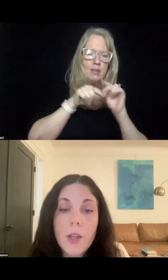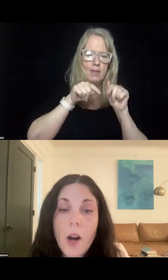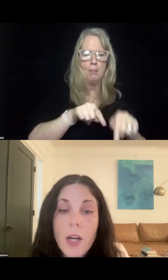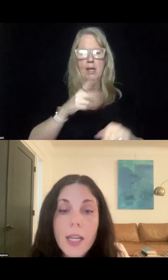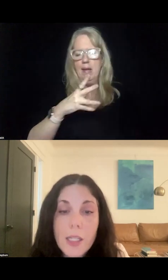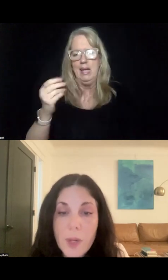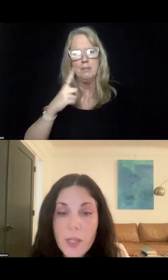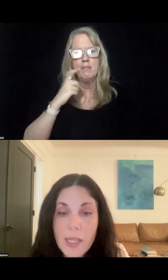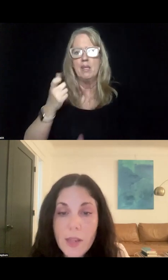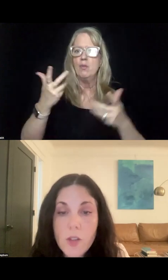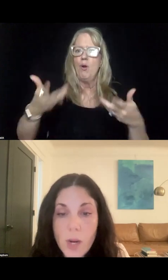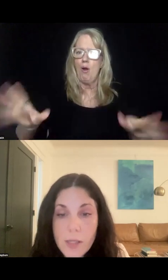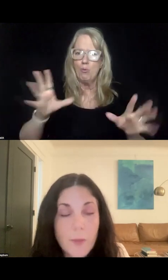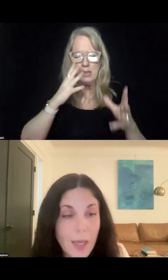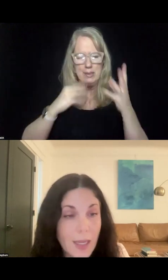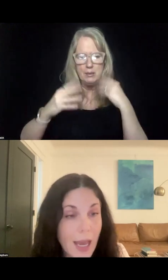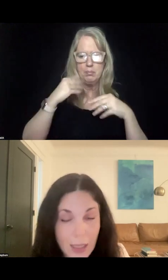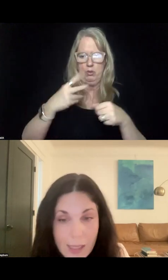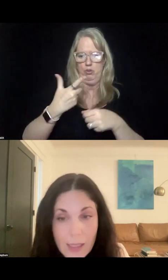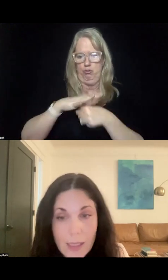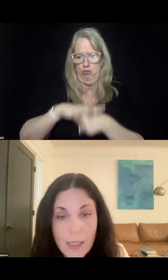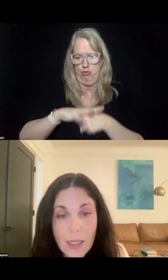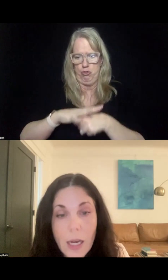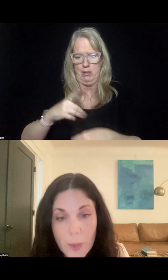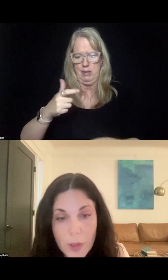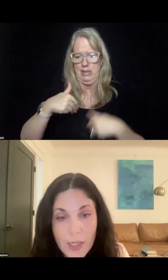THEY ARE ALREADY EXPERIENCING THE STRESS OF BEING A YOUNG PERSON